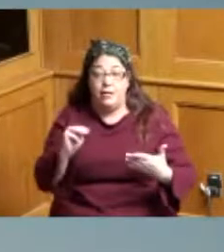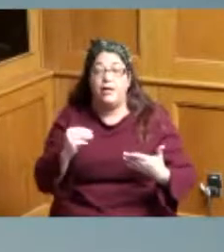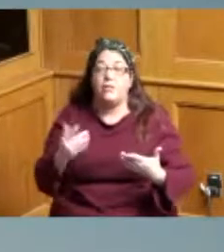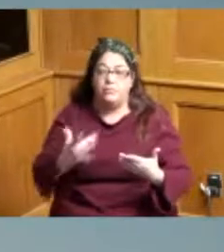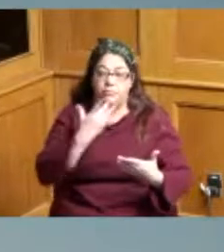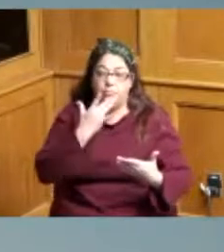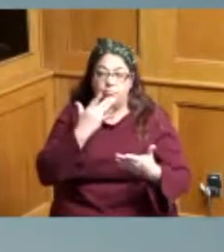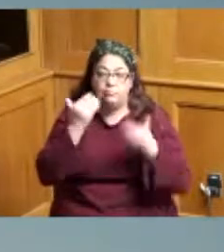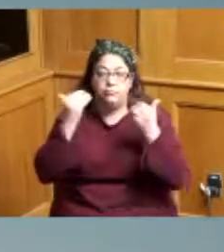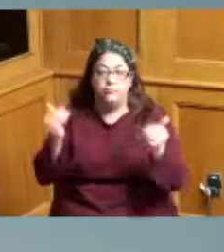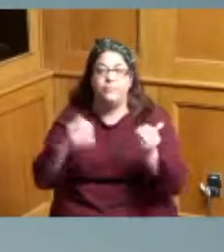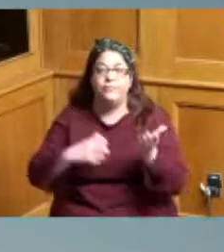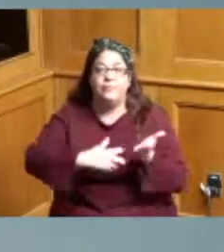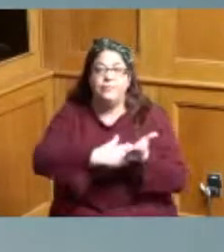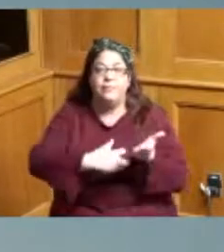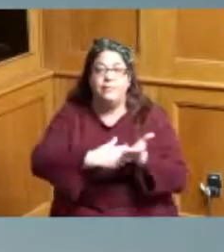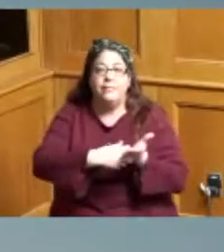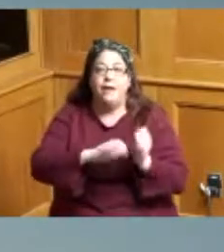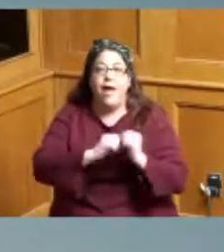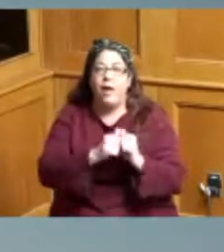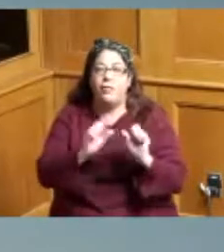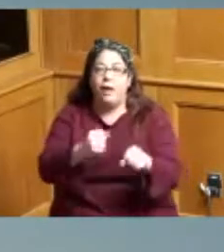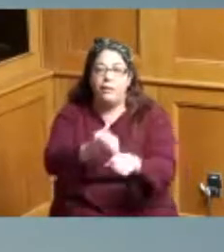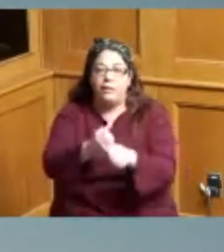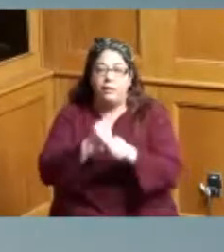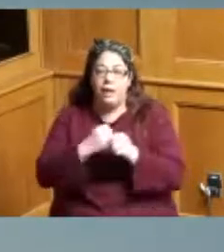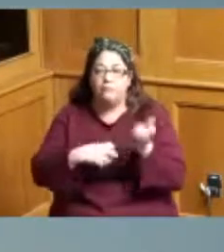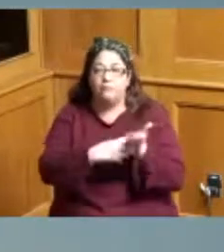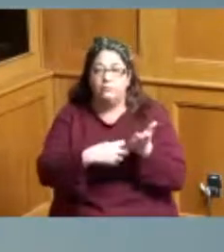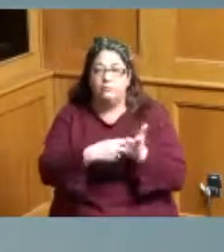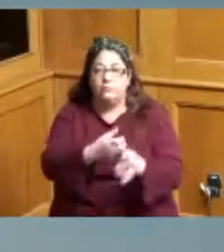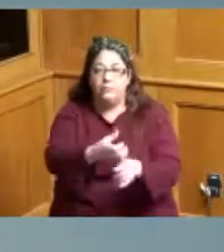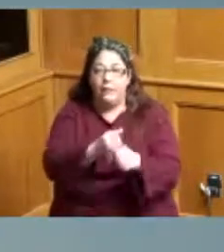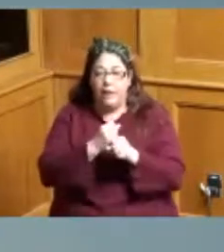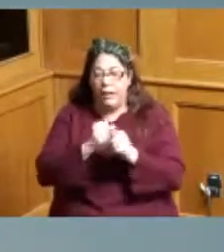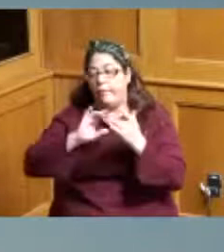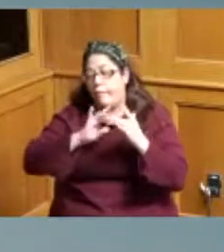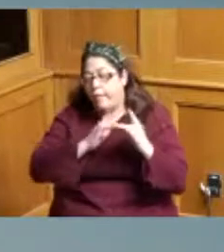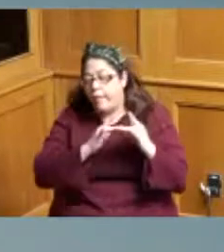the ticketing methodology for people so that people could know how to get online and where they